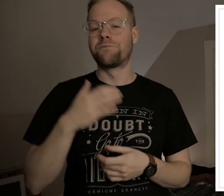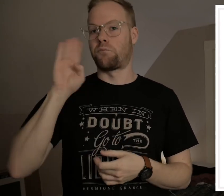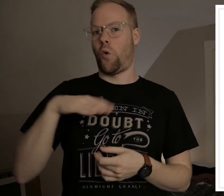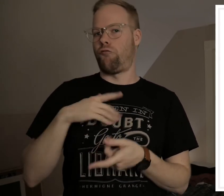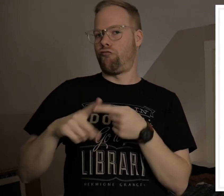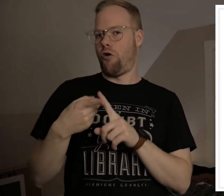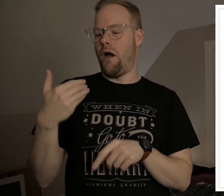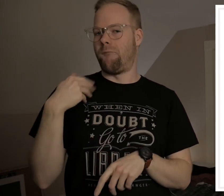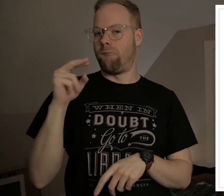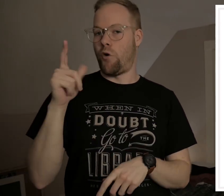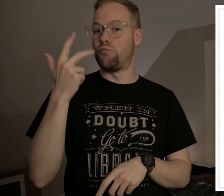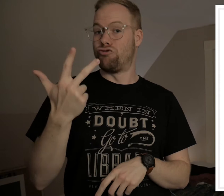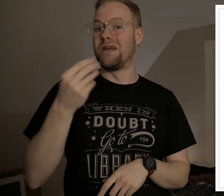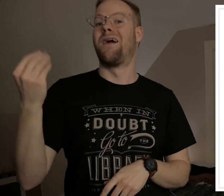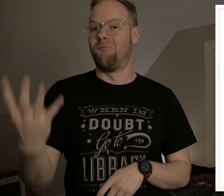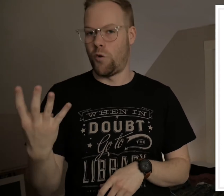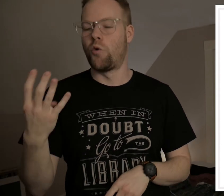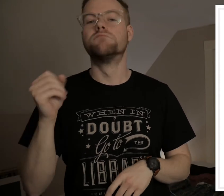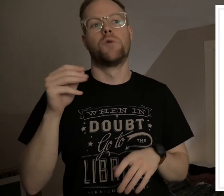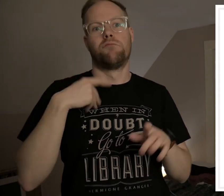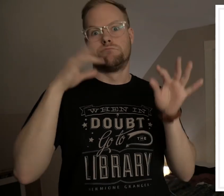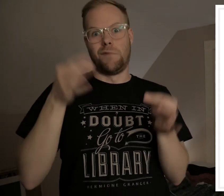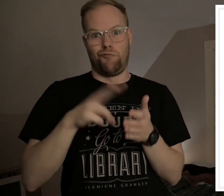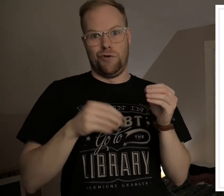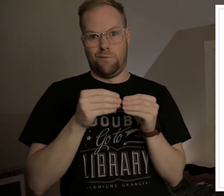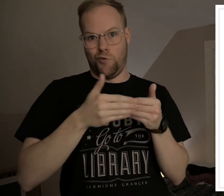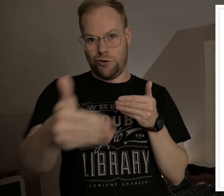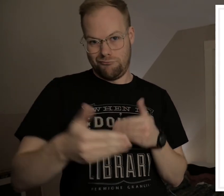and I know a friend of mine has volume 3 and 4, so I’ll definitely be reading more of this!